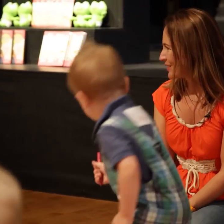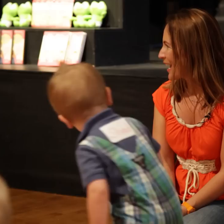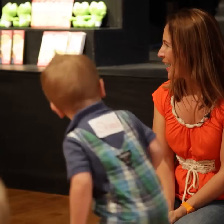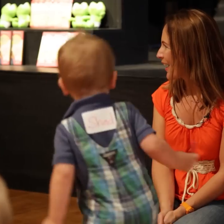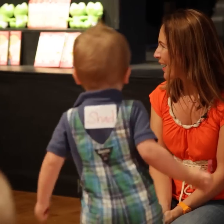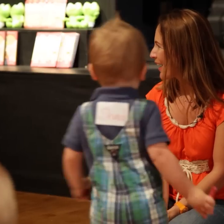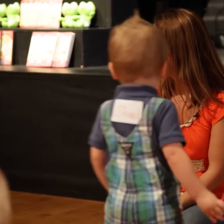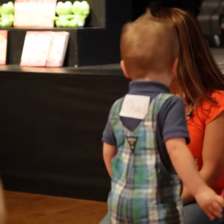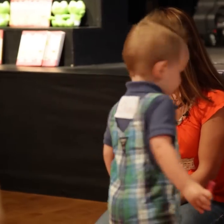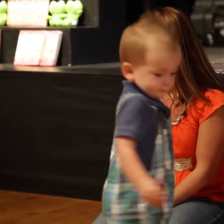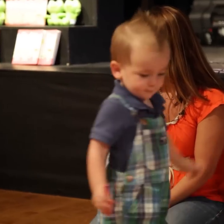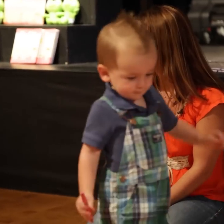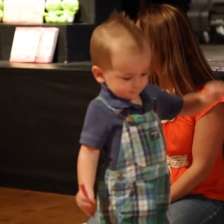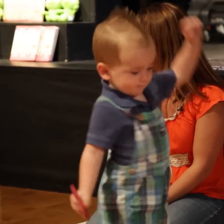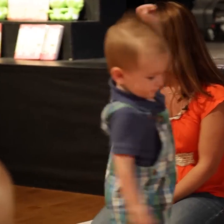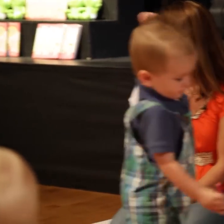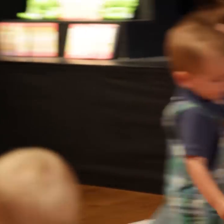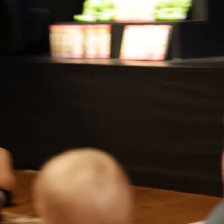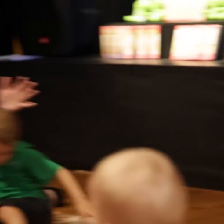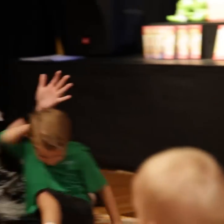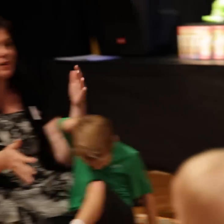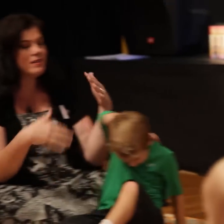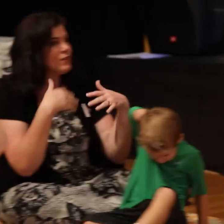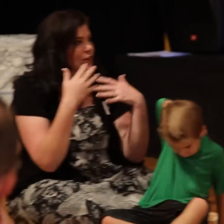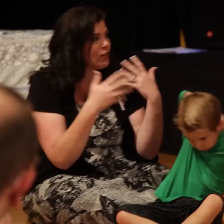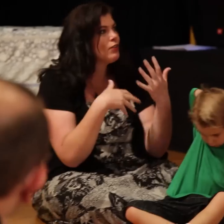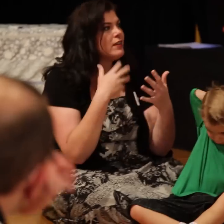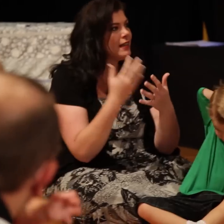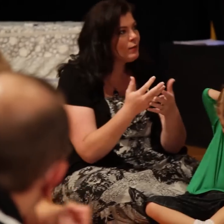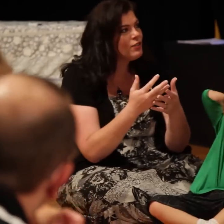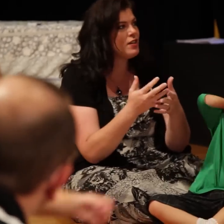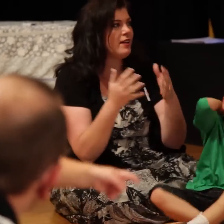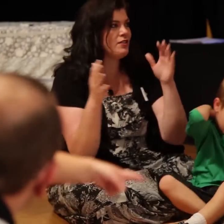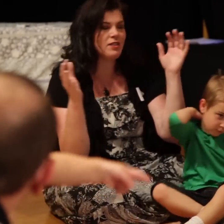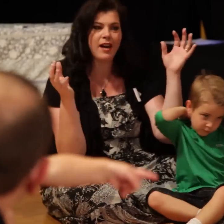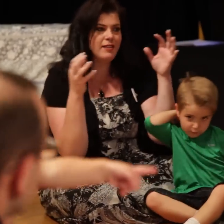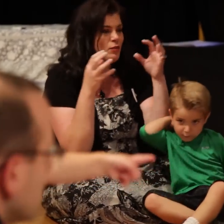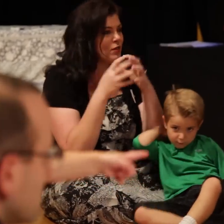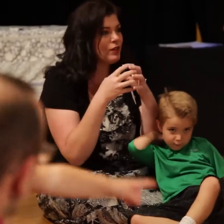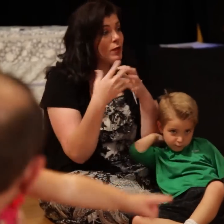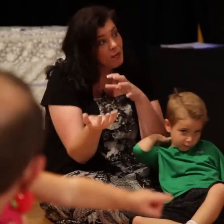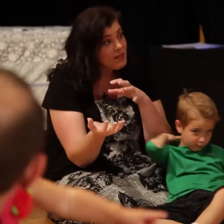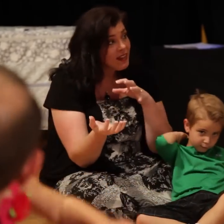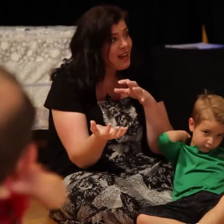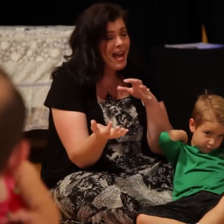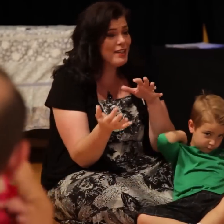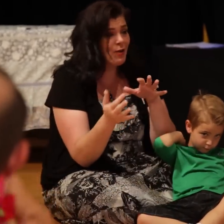because we're musically based and signing is a natural thing to do with children when they're young because they're learning language and it just ties so beautifully with music.